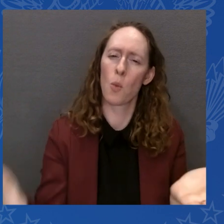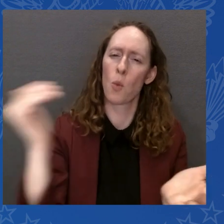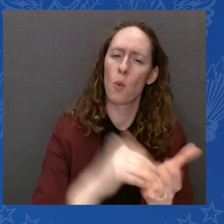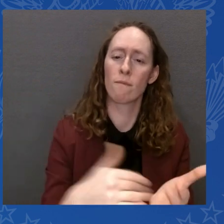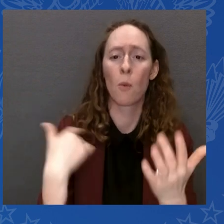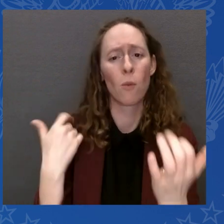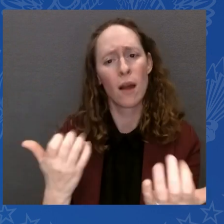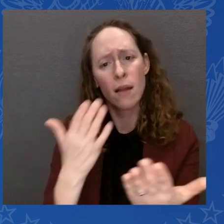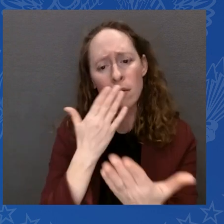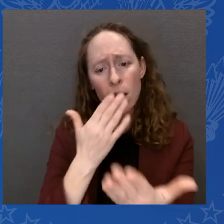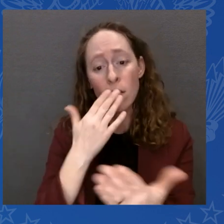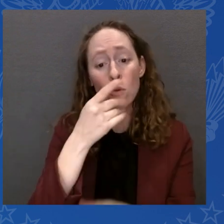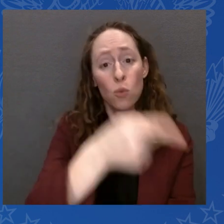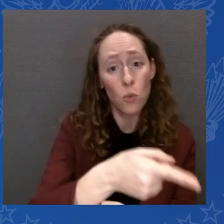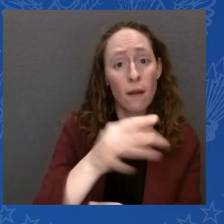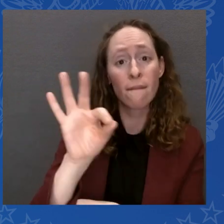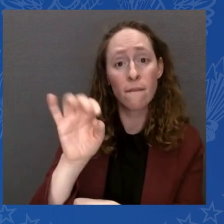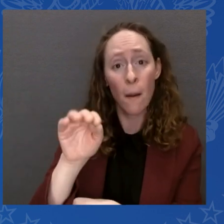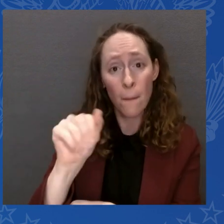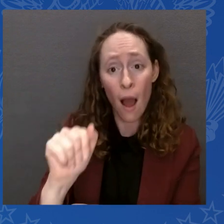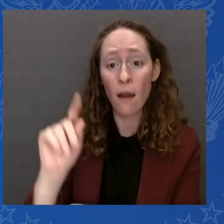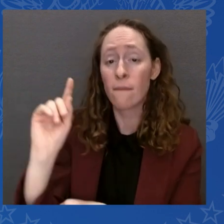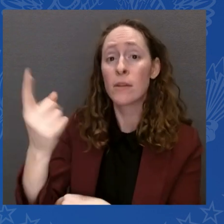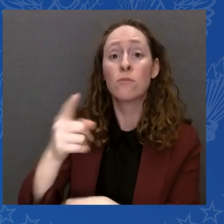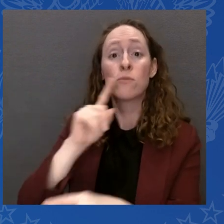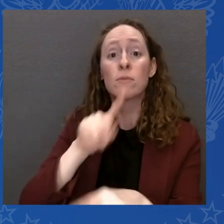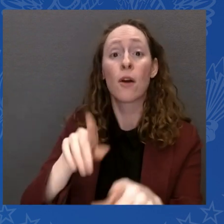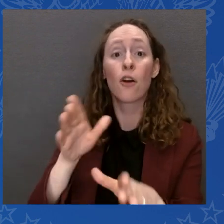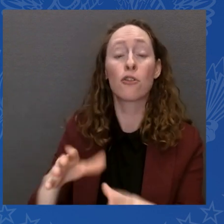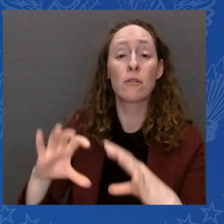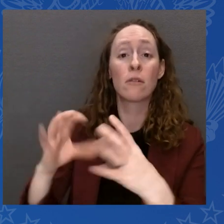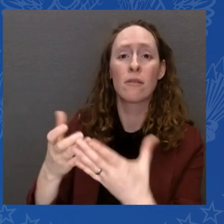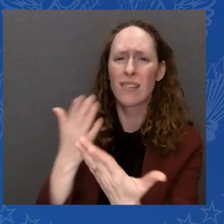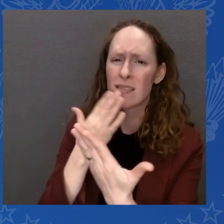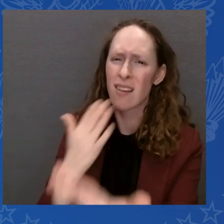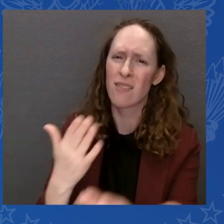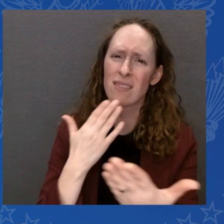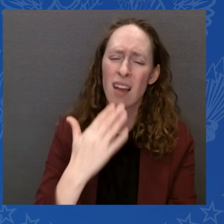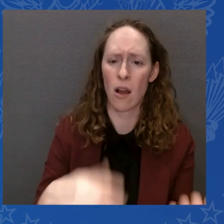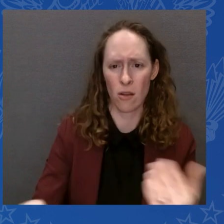I guess, maybe the thing that is most needed in these times is a sense of --